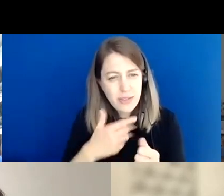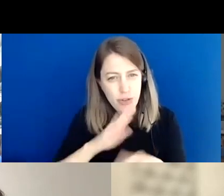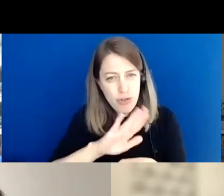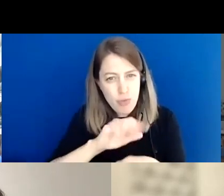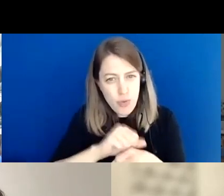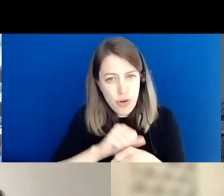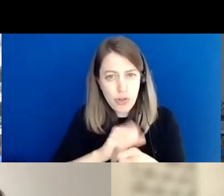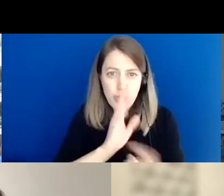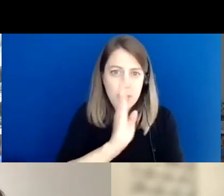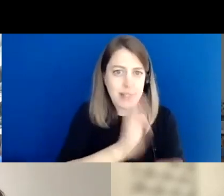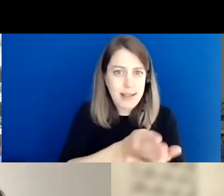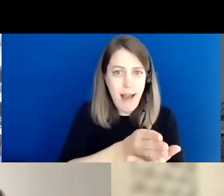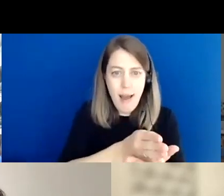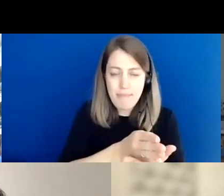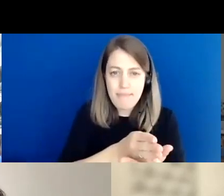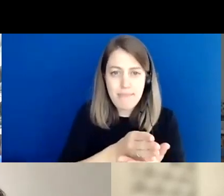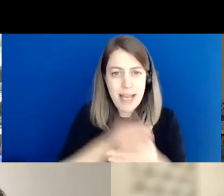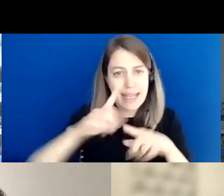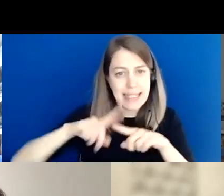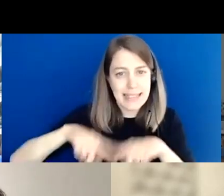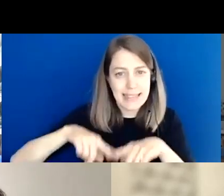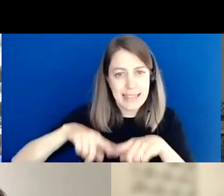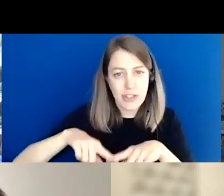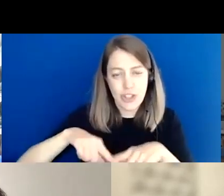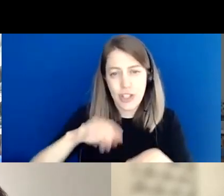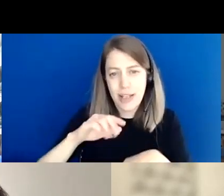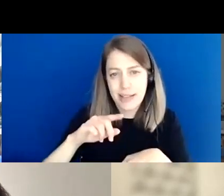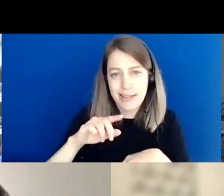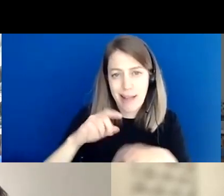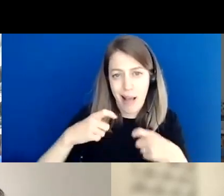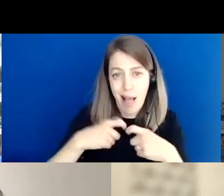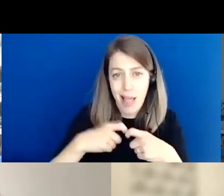Where we stand and what people